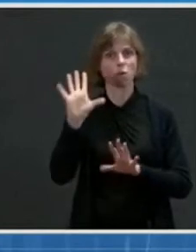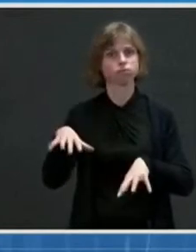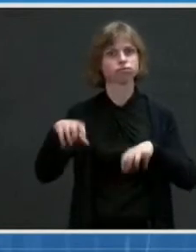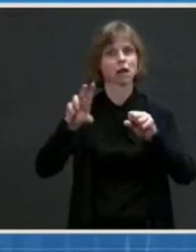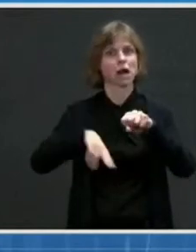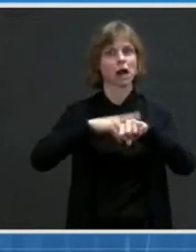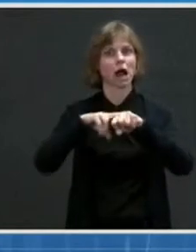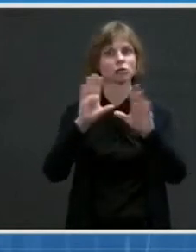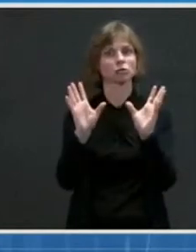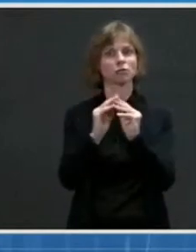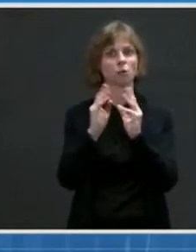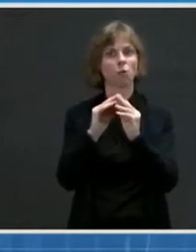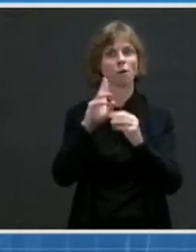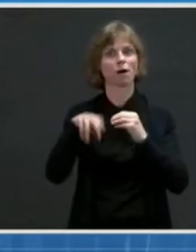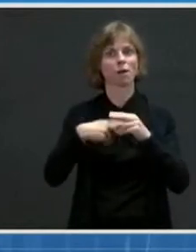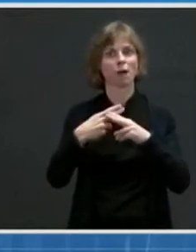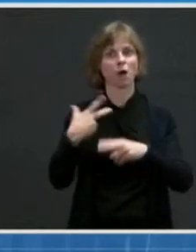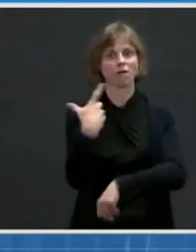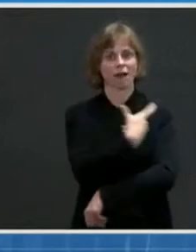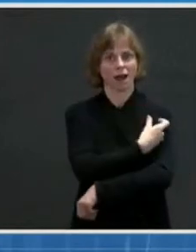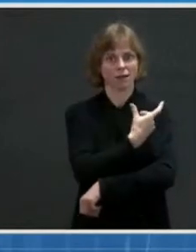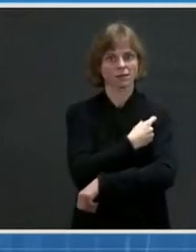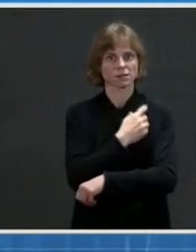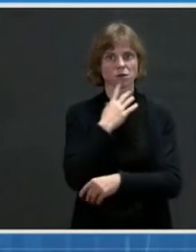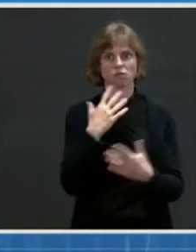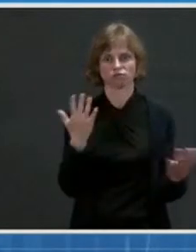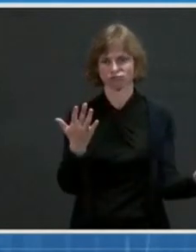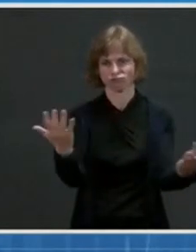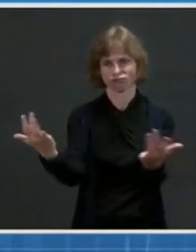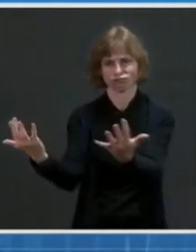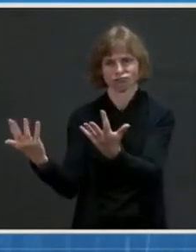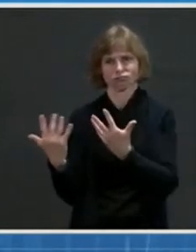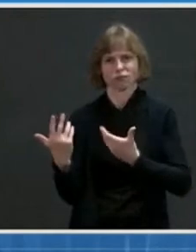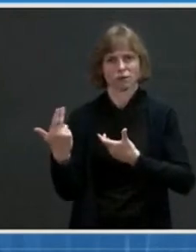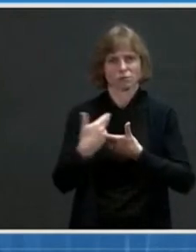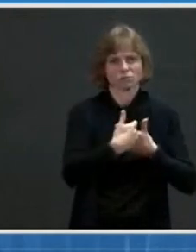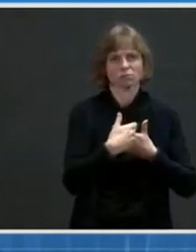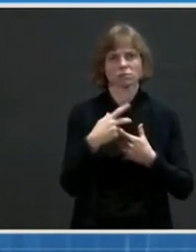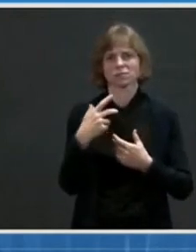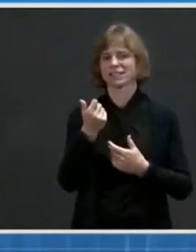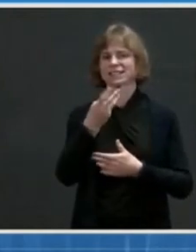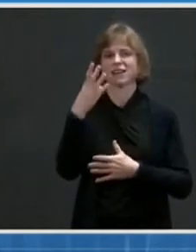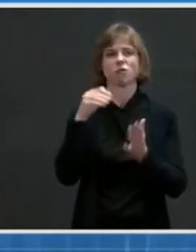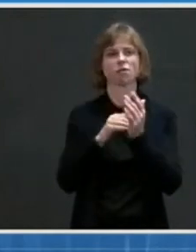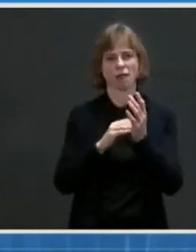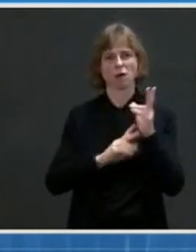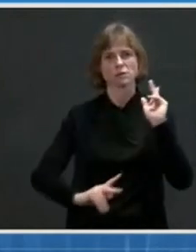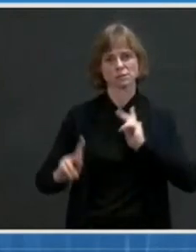BEGINNING TODAY, THROUGH WEDNESDAY, CDC IS HOSTING A NATIONAL FORUM ON VACCINES,